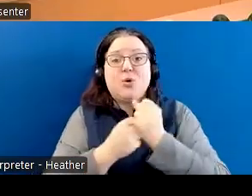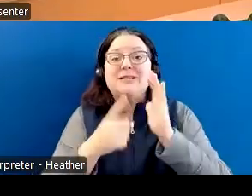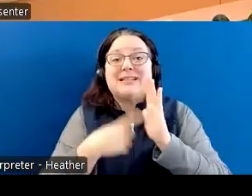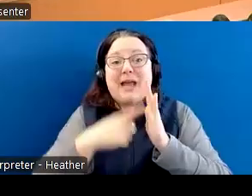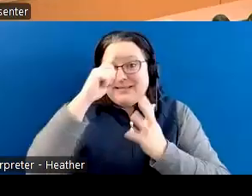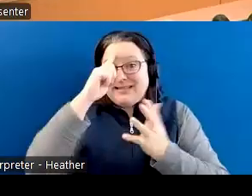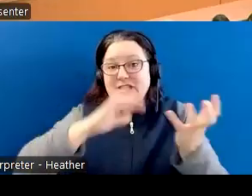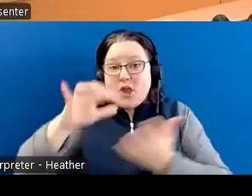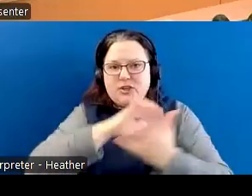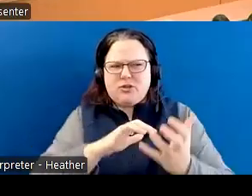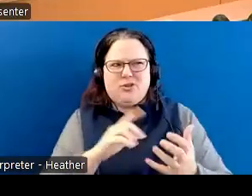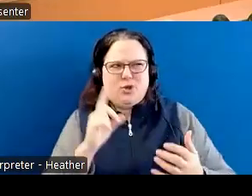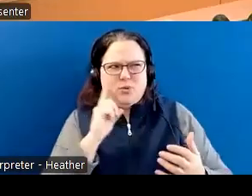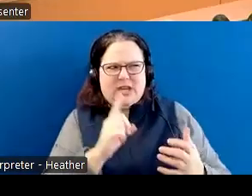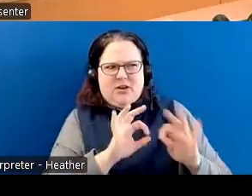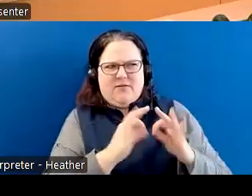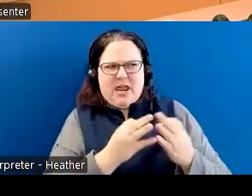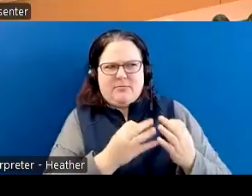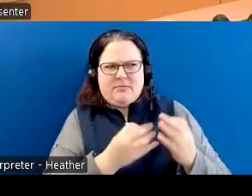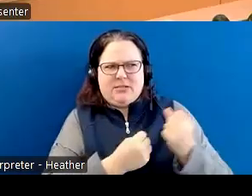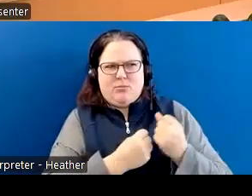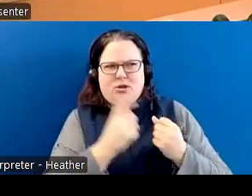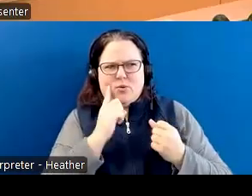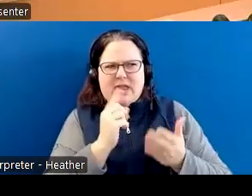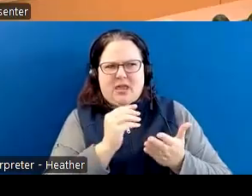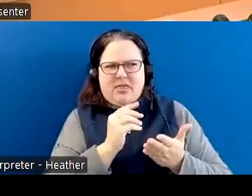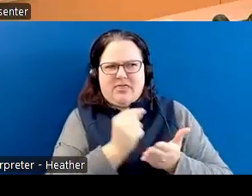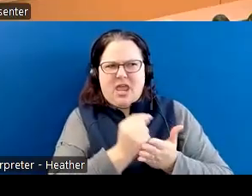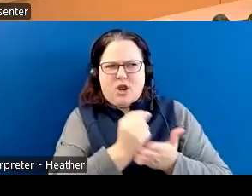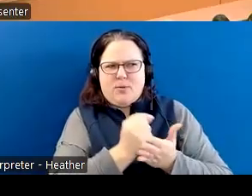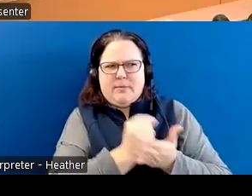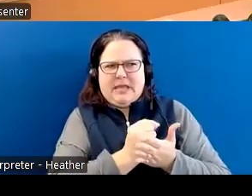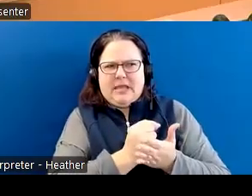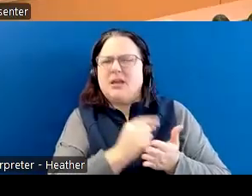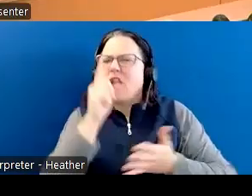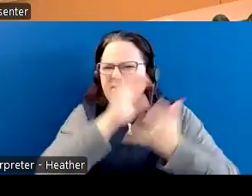you hear that and you're like, "Oh, is this family therapy or um so I think uh having the